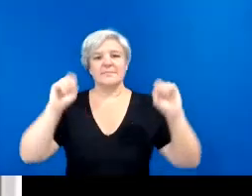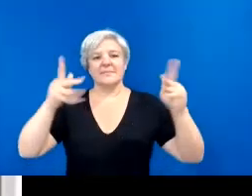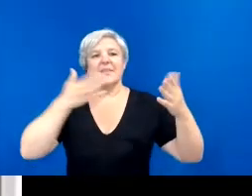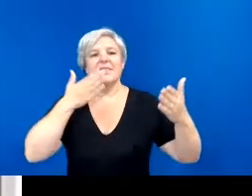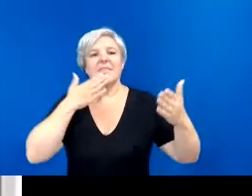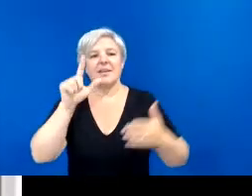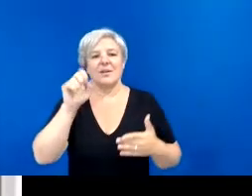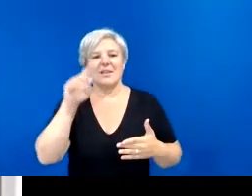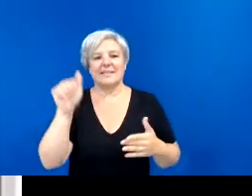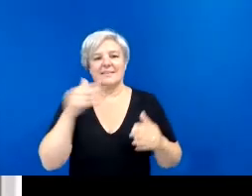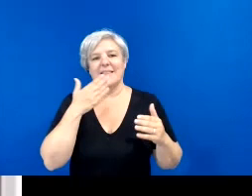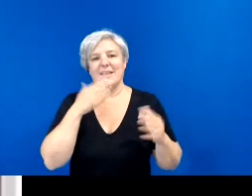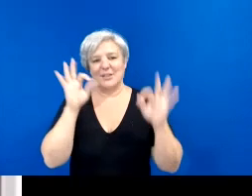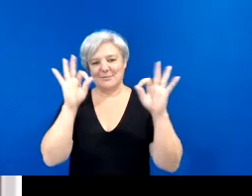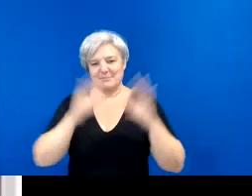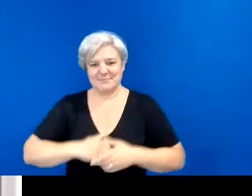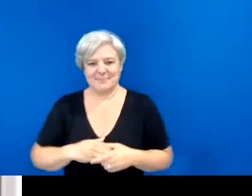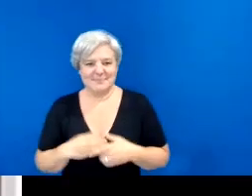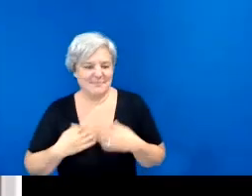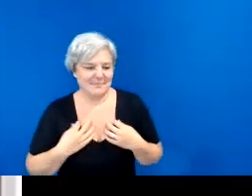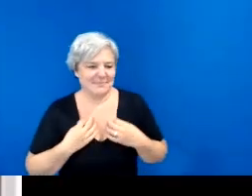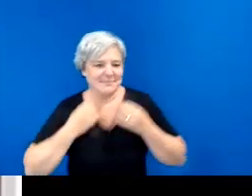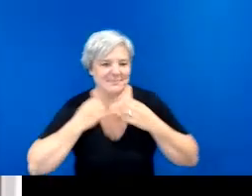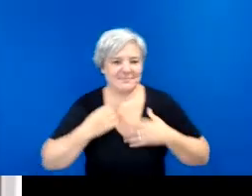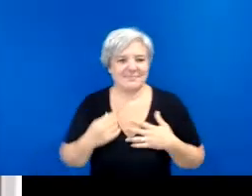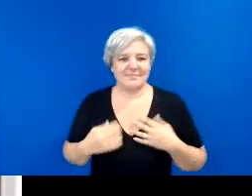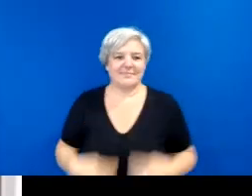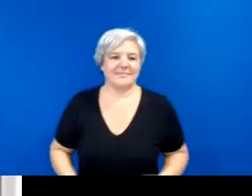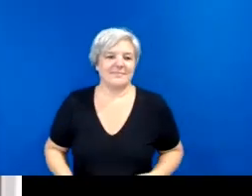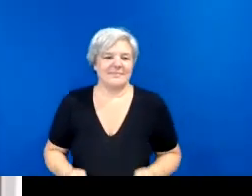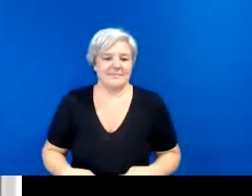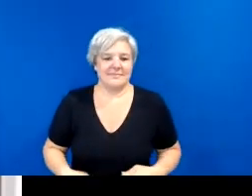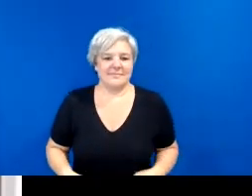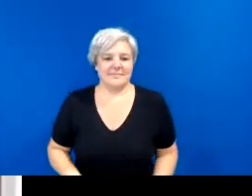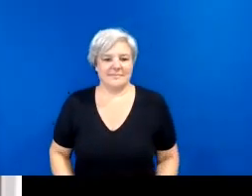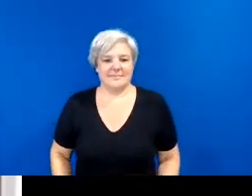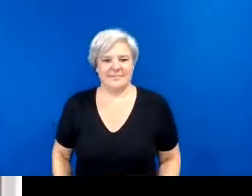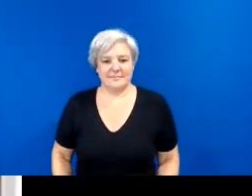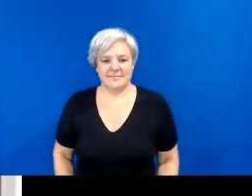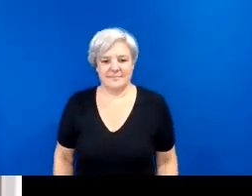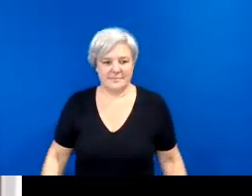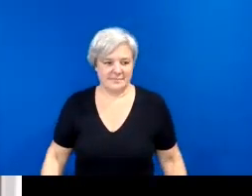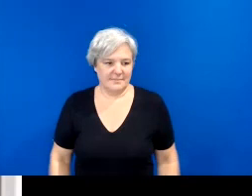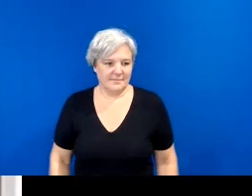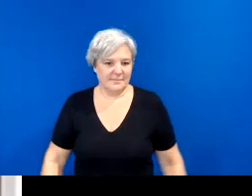Oh, yes, Linda,